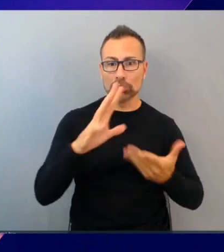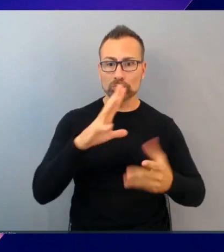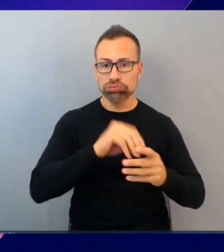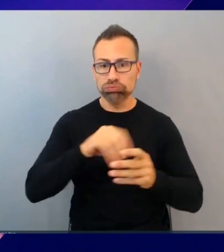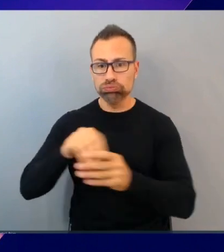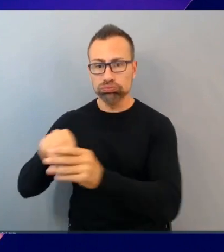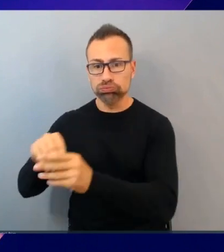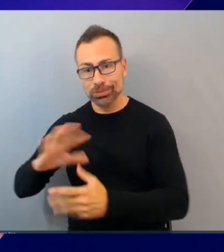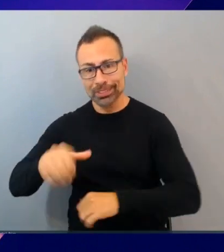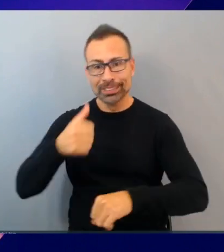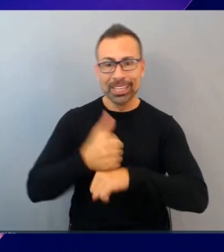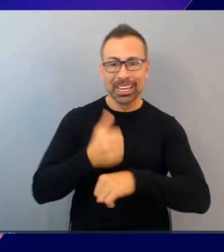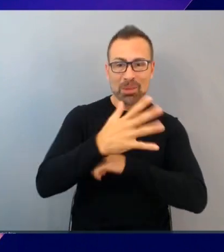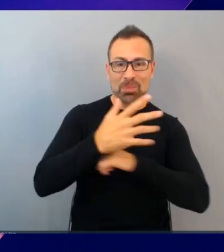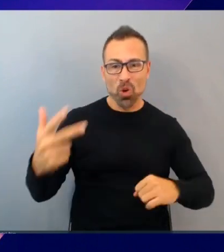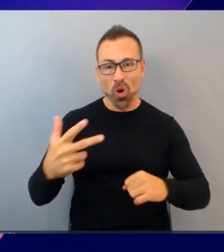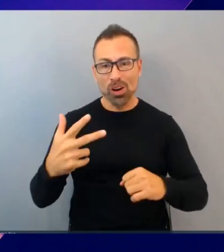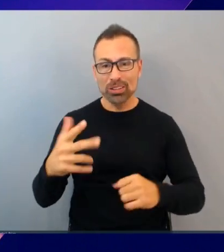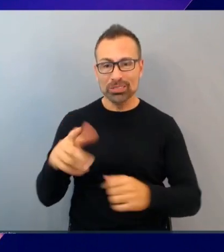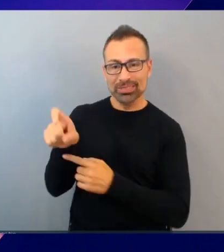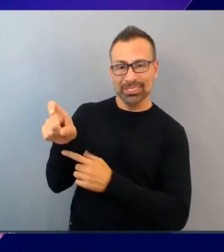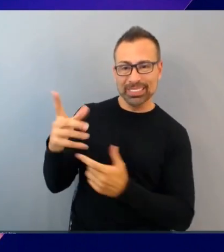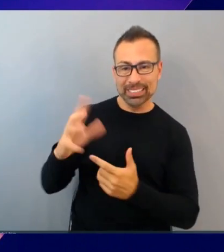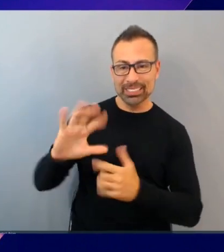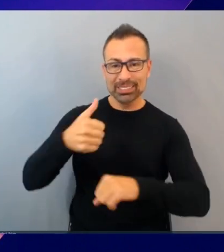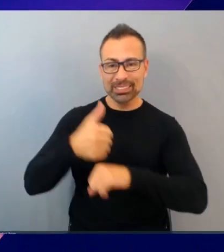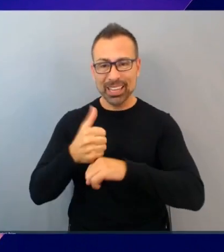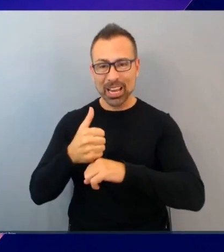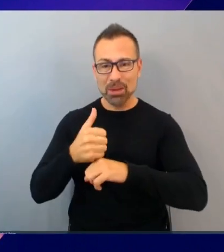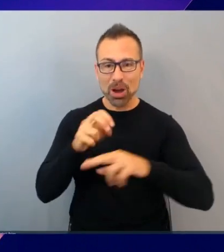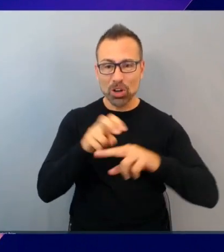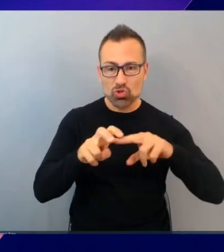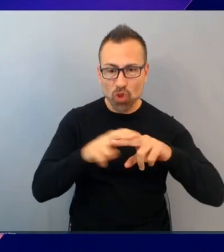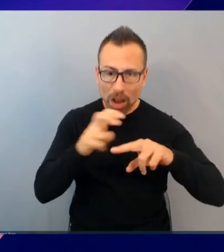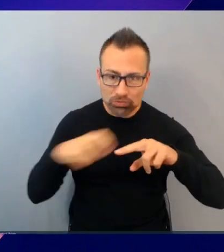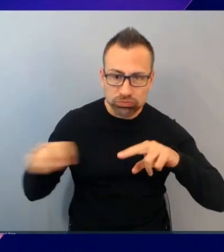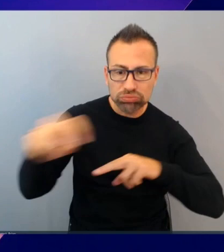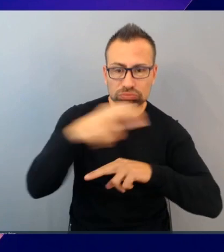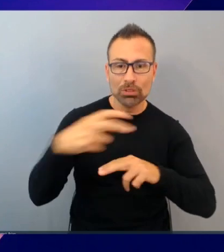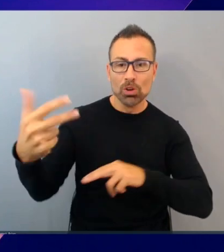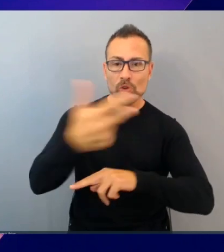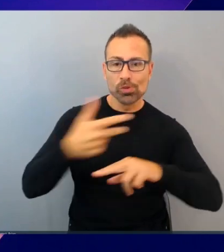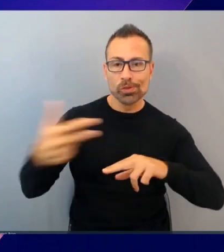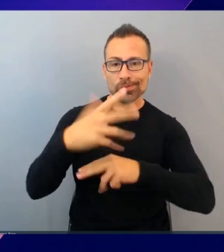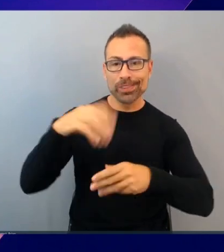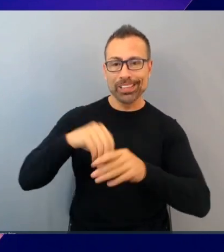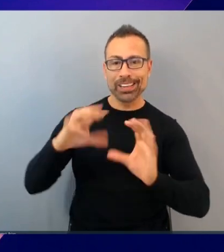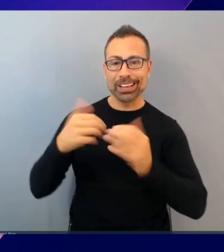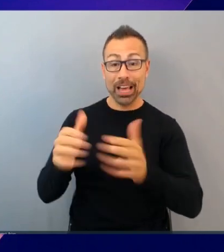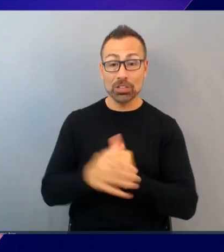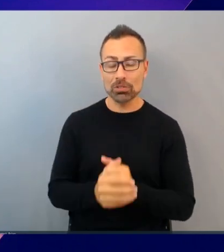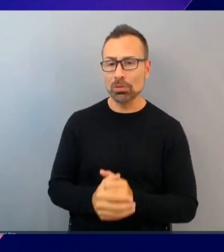Yeah, that's fantastic. So what's one of the challenges with that? And how did that lead up to this multi-user